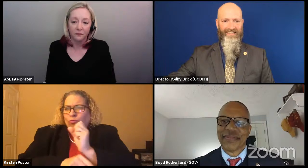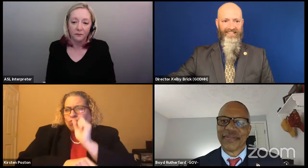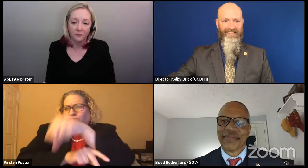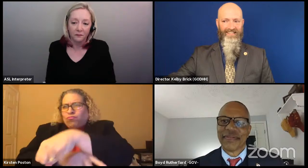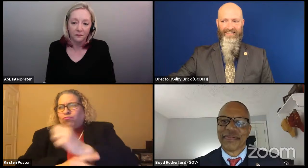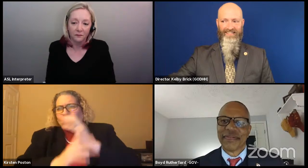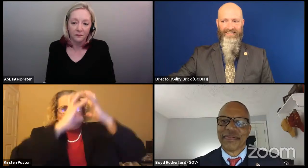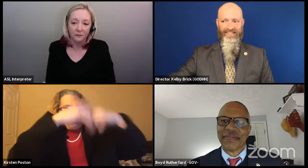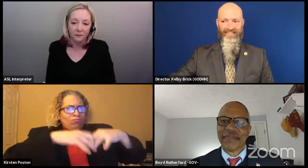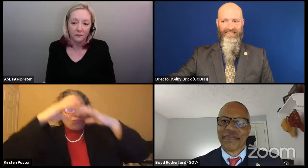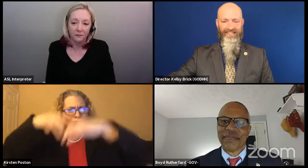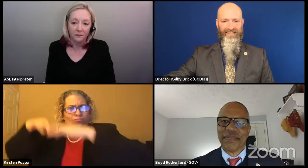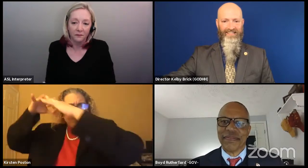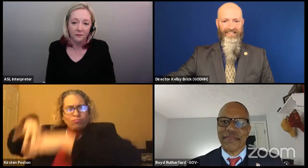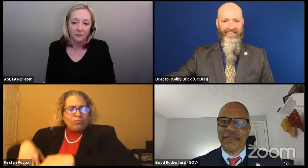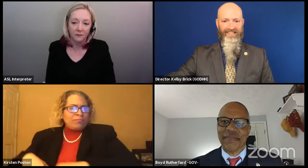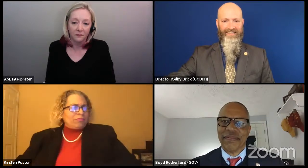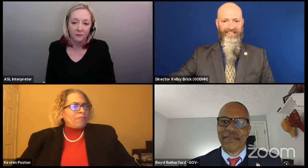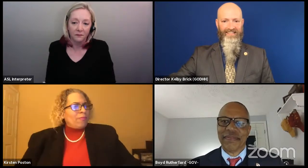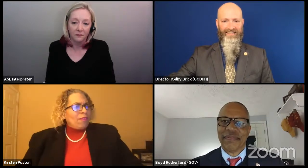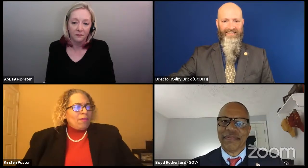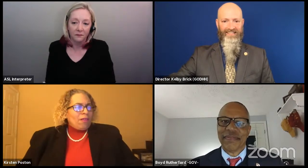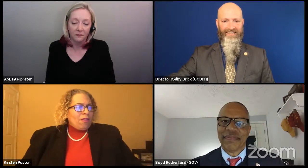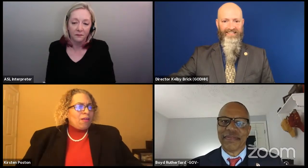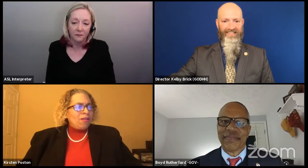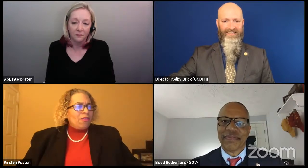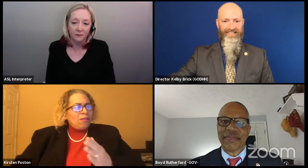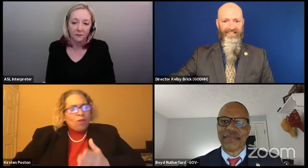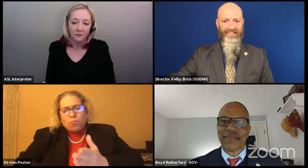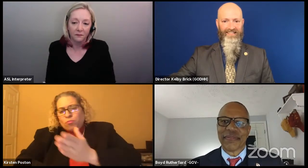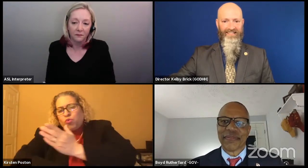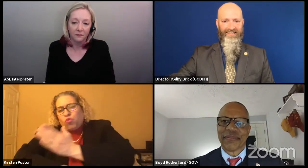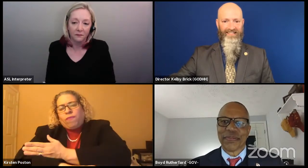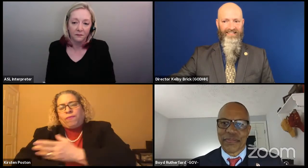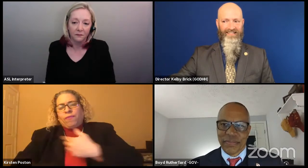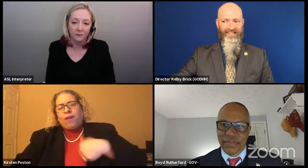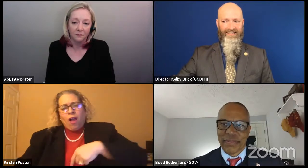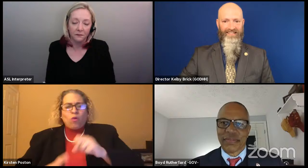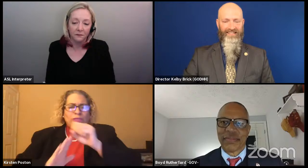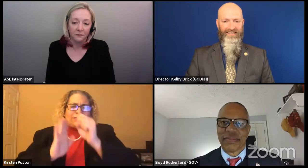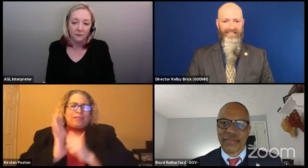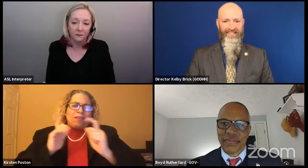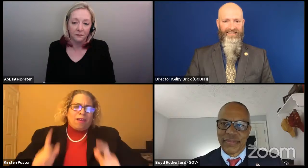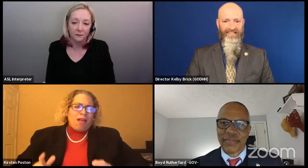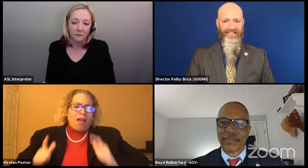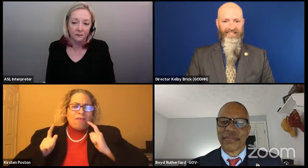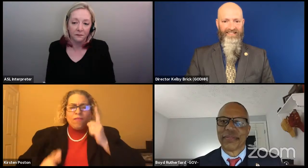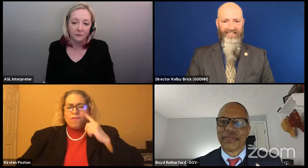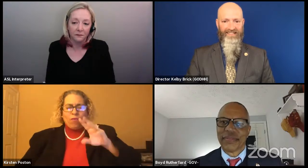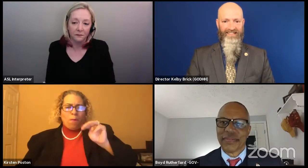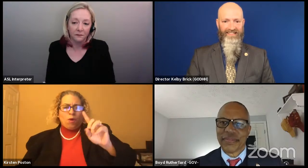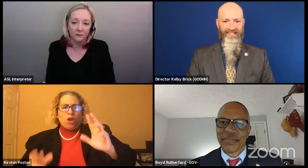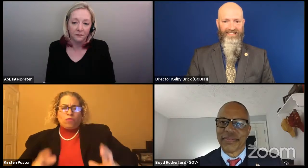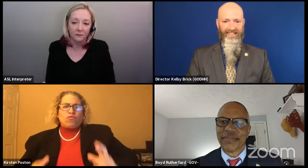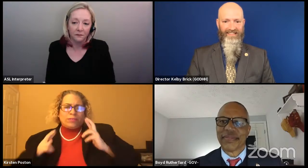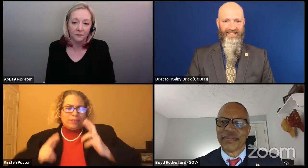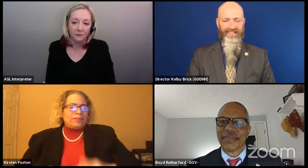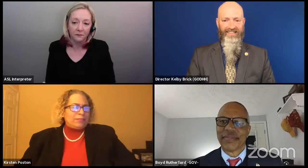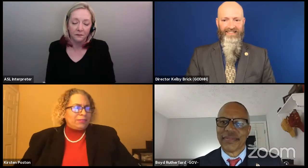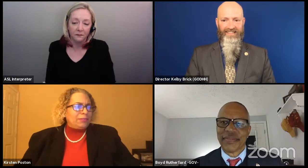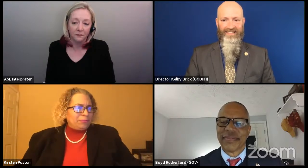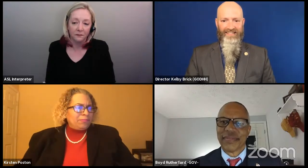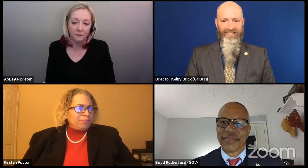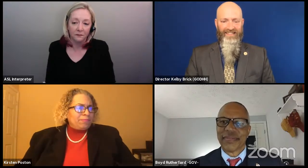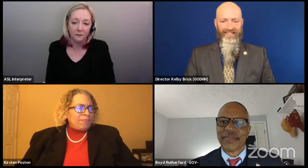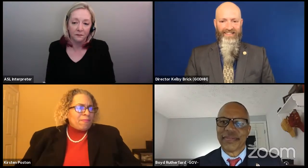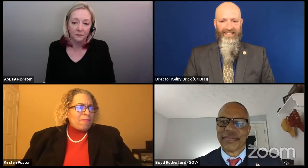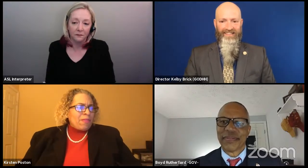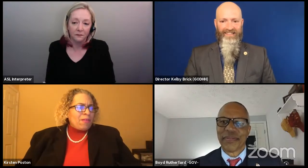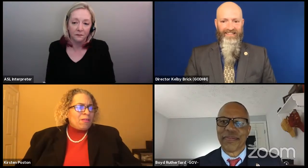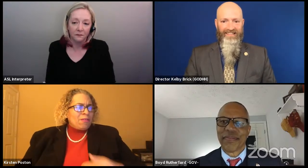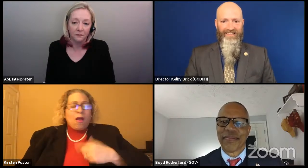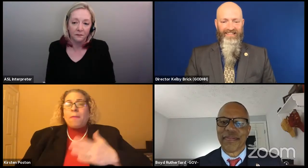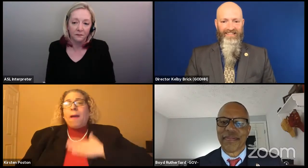helping us to break down barriers to improve our state and the lives for all individuals